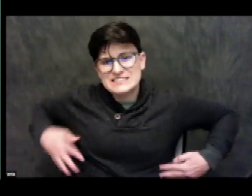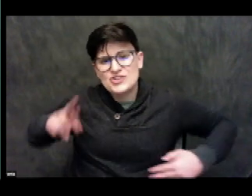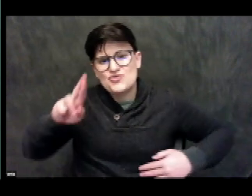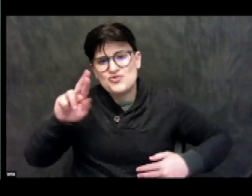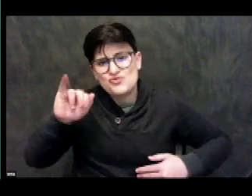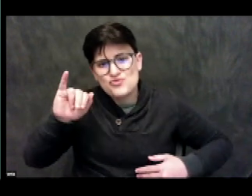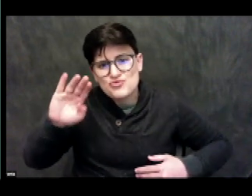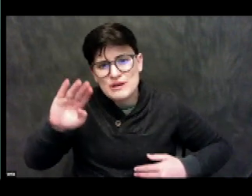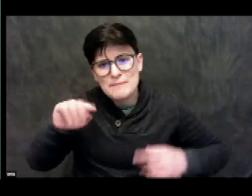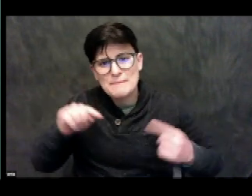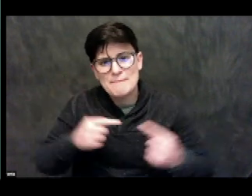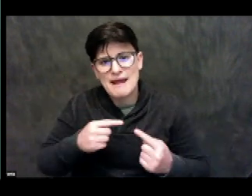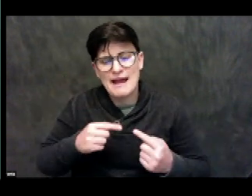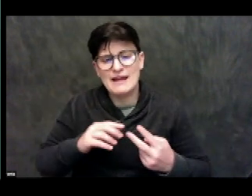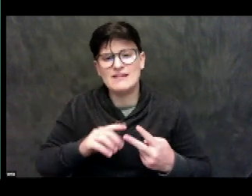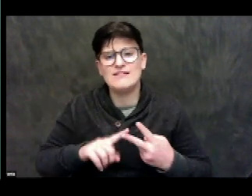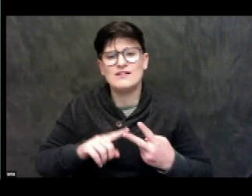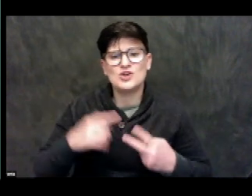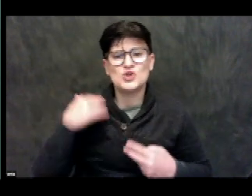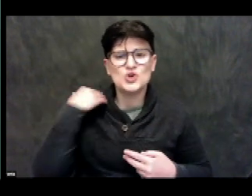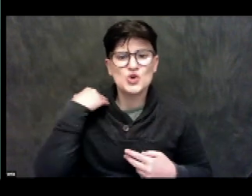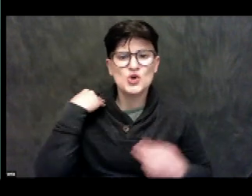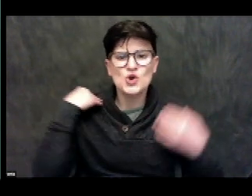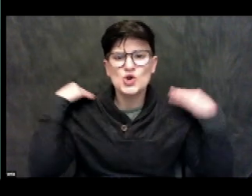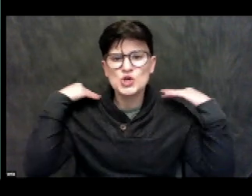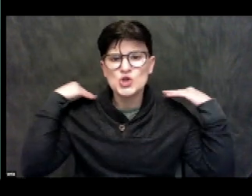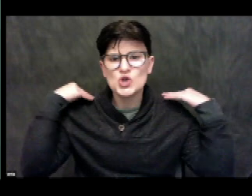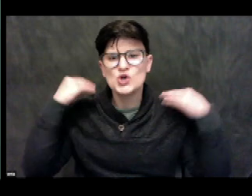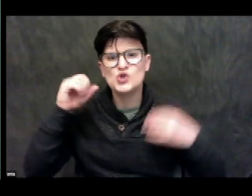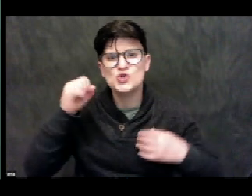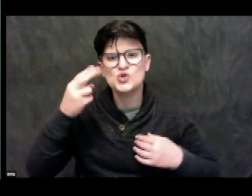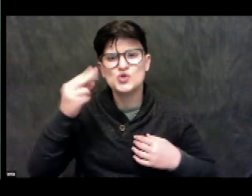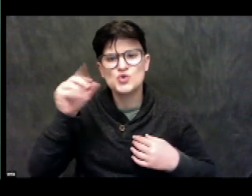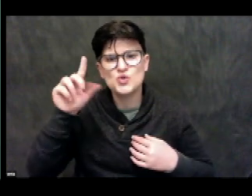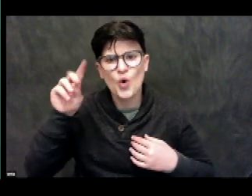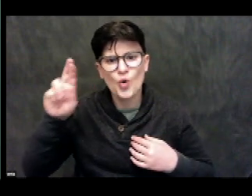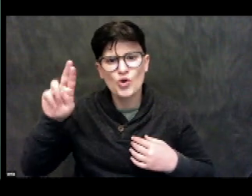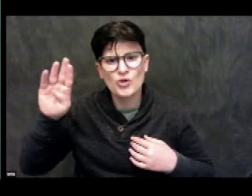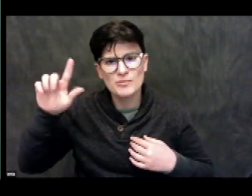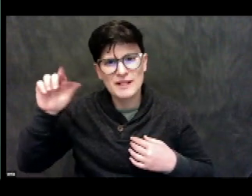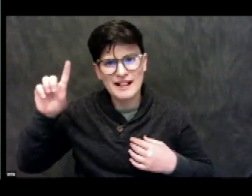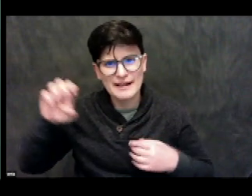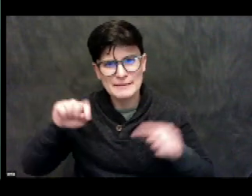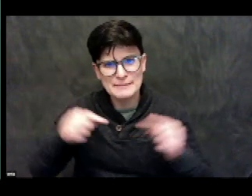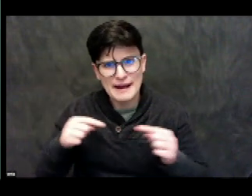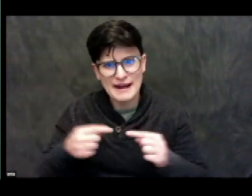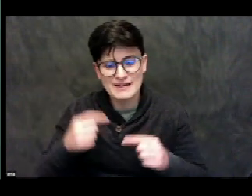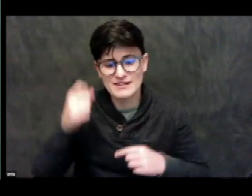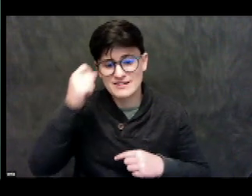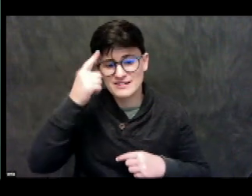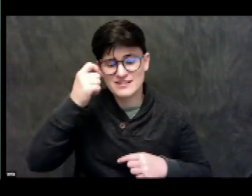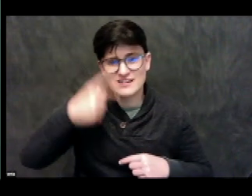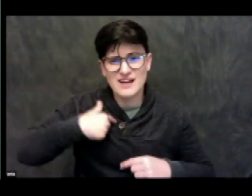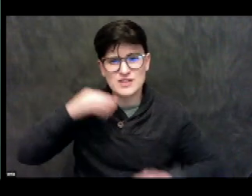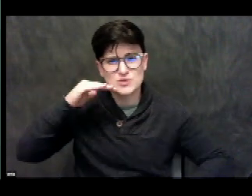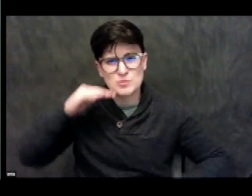because of having a smaller torso. I'm only 410 due to the spinoff and scoliosis